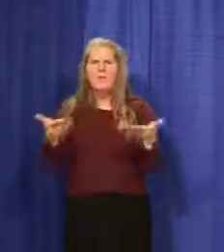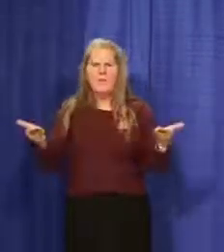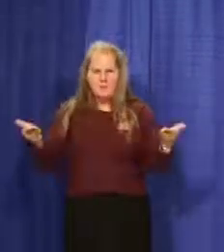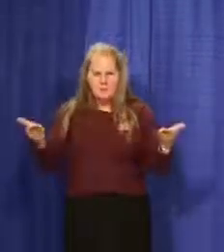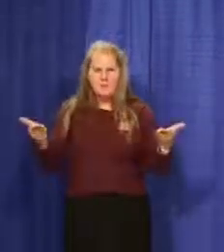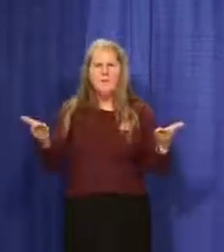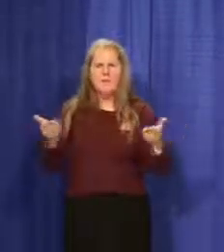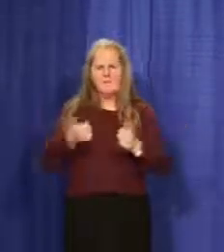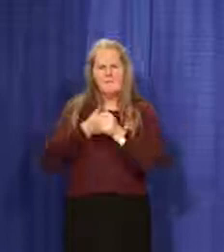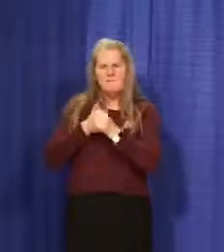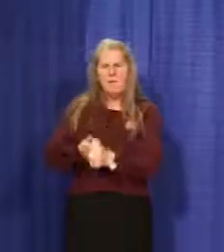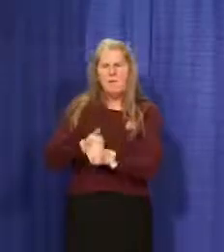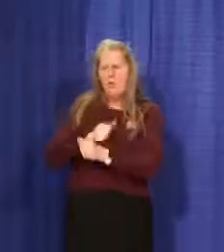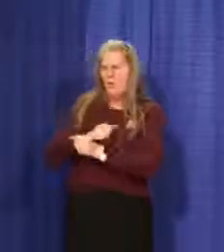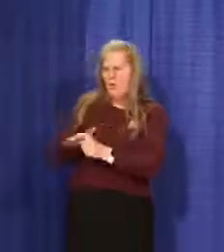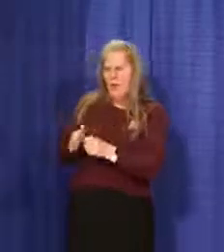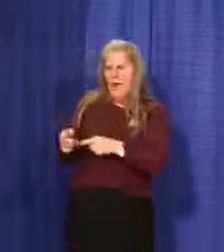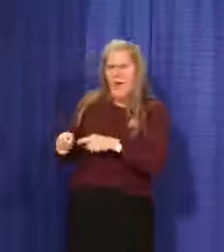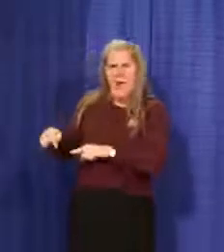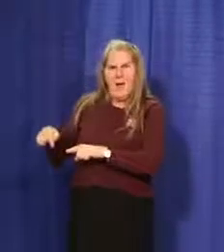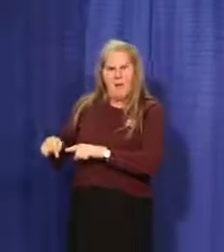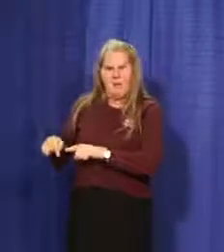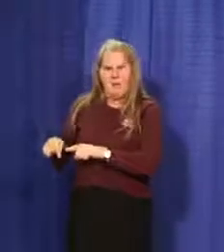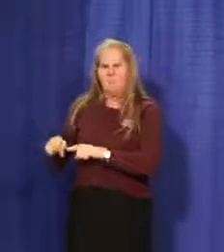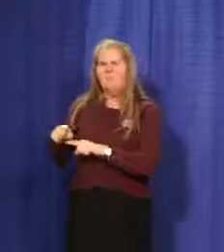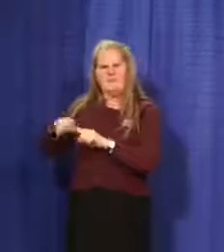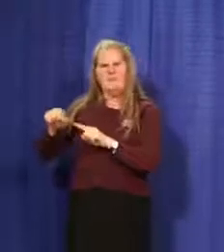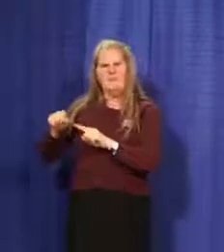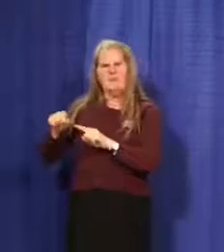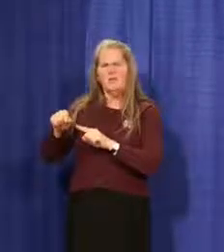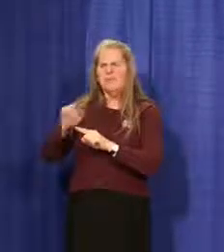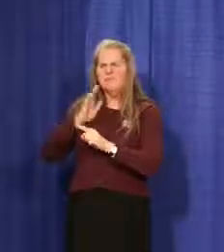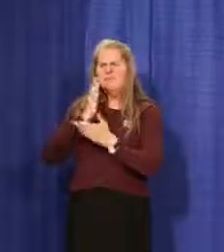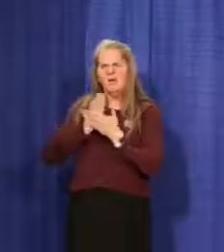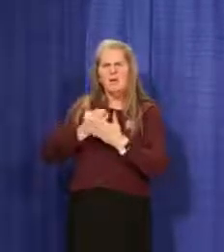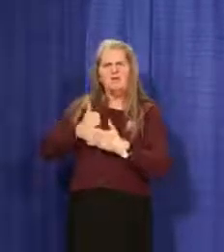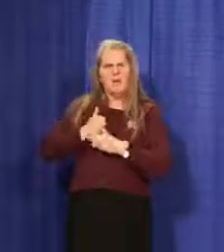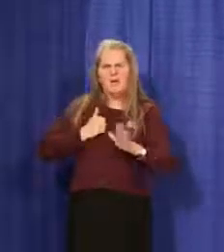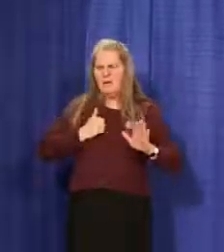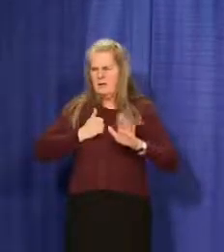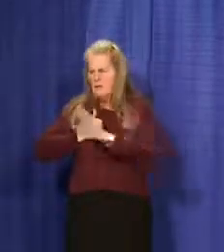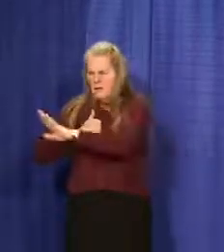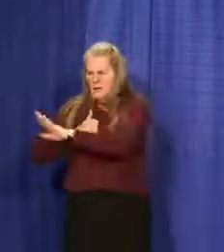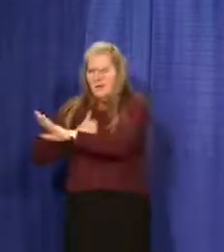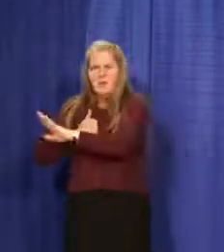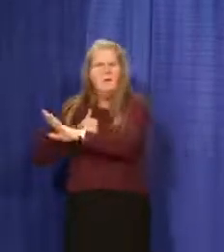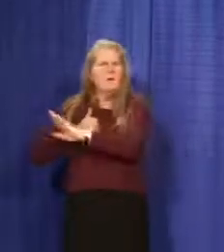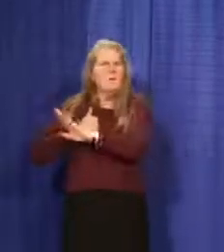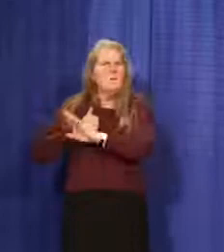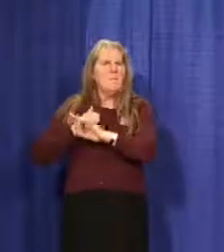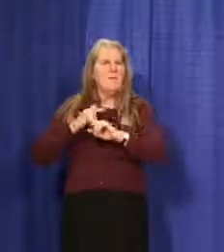according to the epidemiology. Clearly it is being carried out in different ways in different parts of the country and